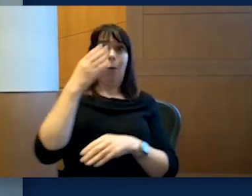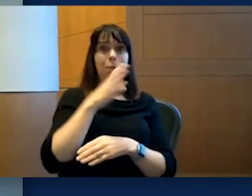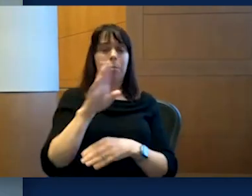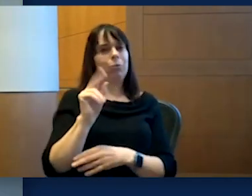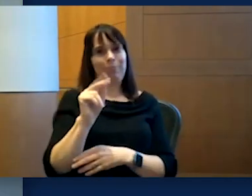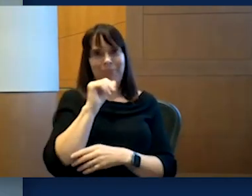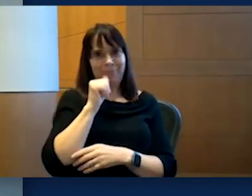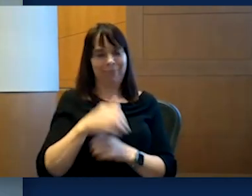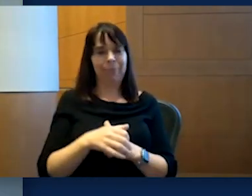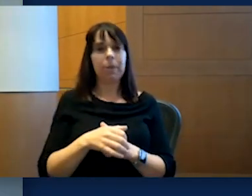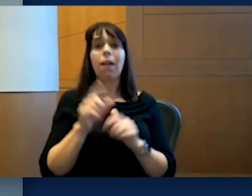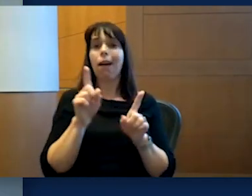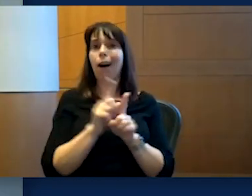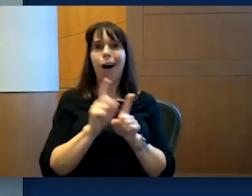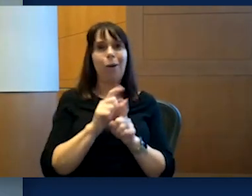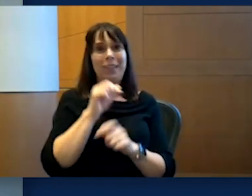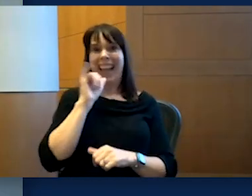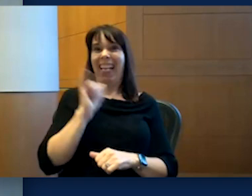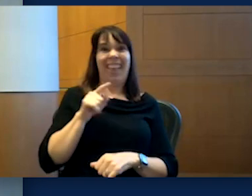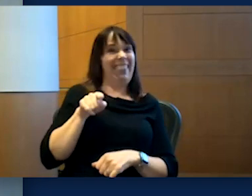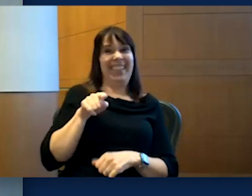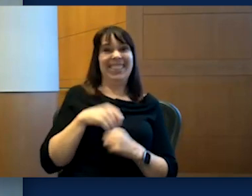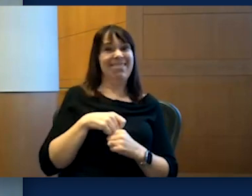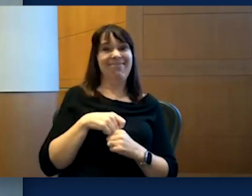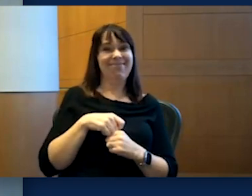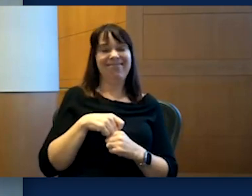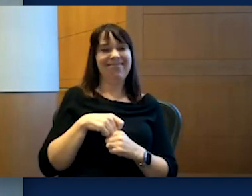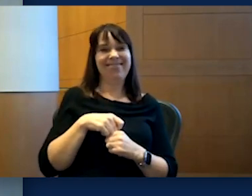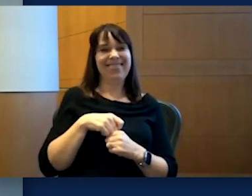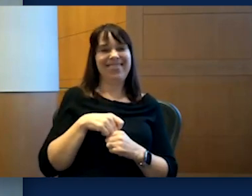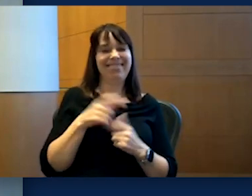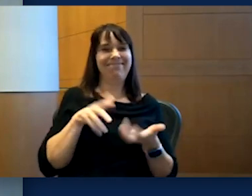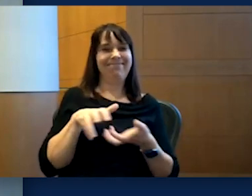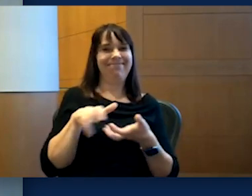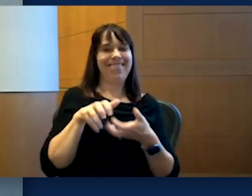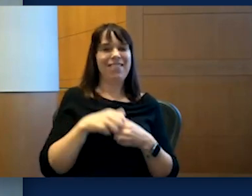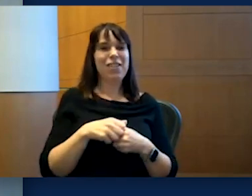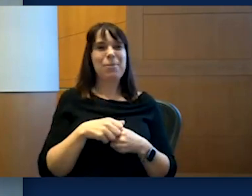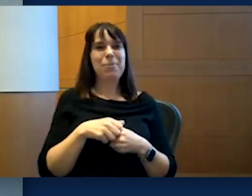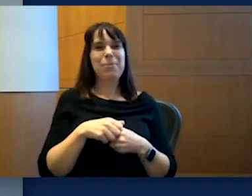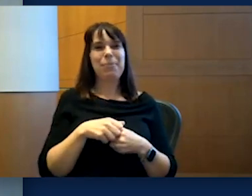it's also not going this far.